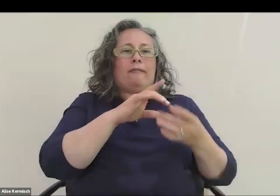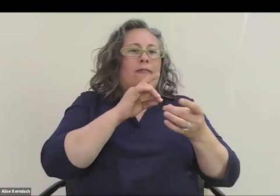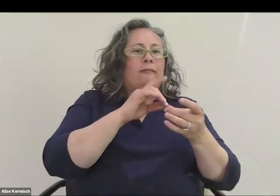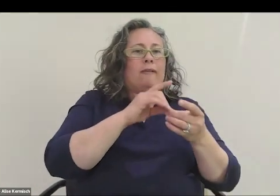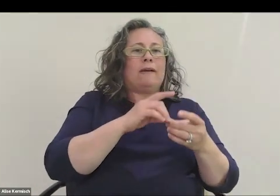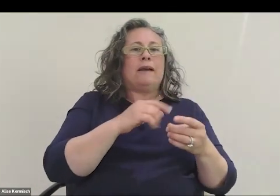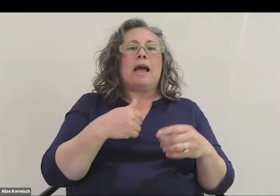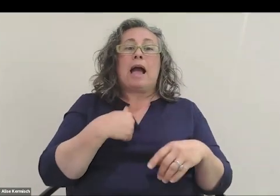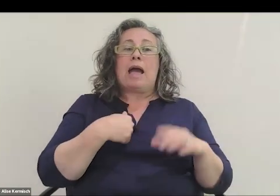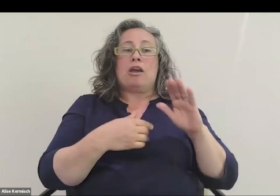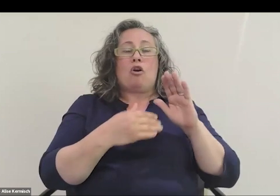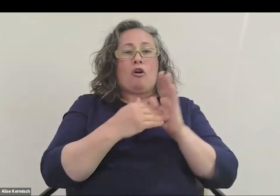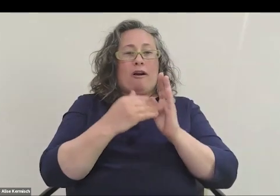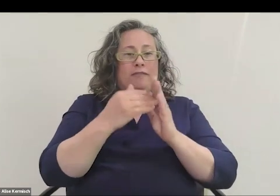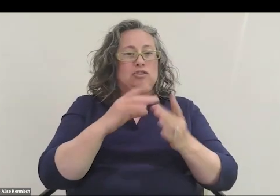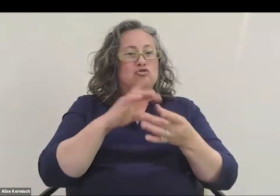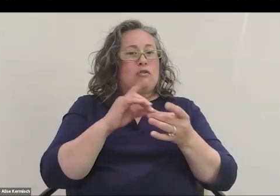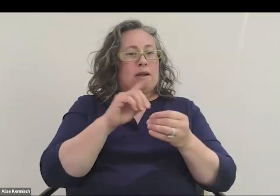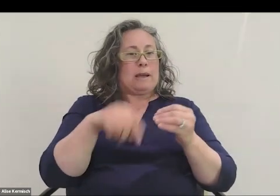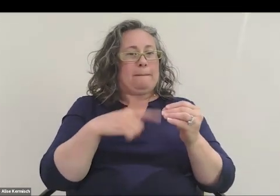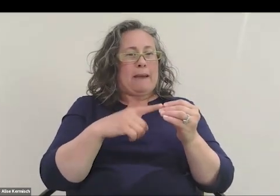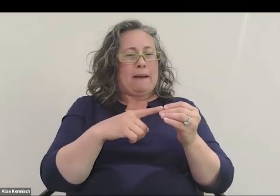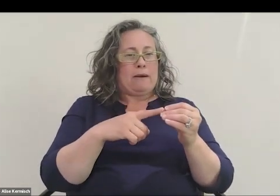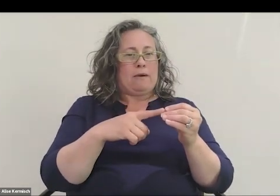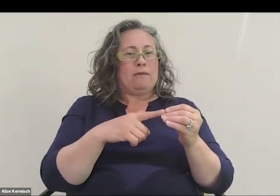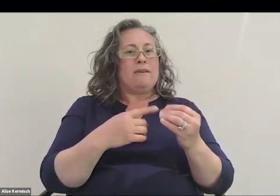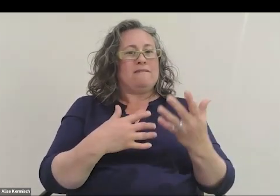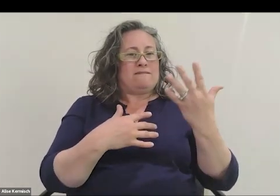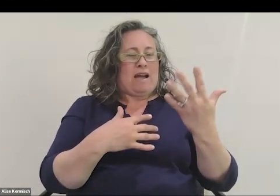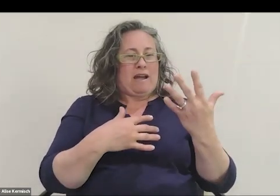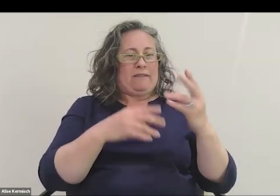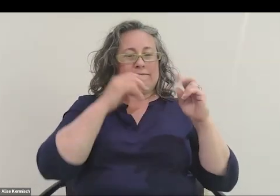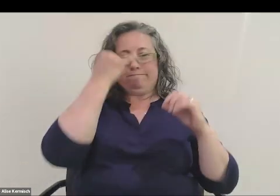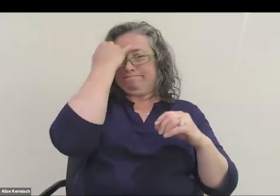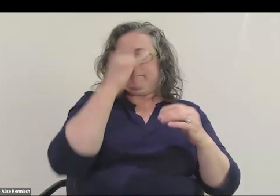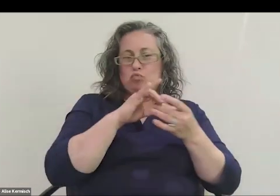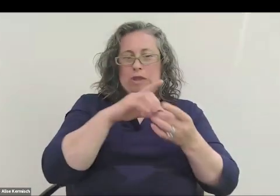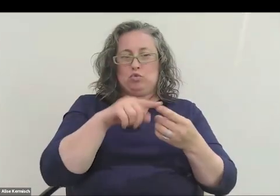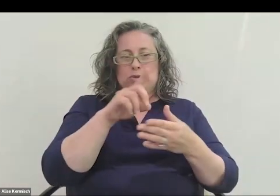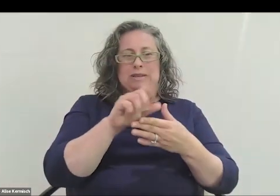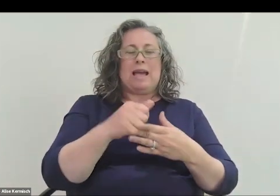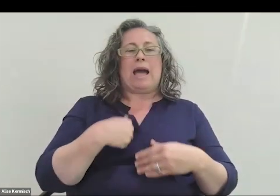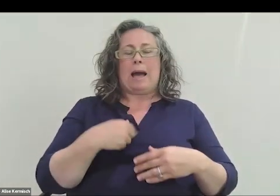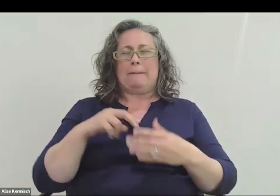I often talk about these five tropes around disability, and I meant to have a slide that says the five tropes,